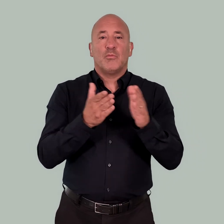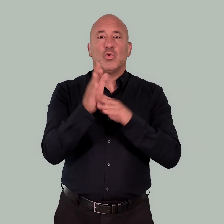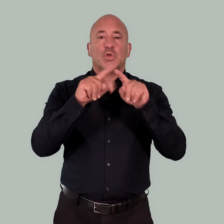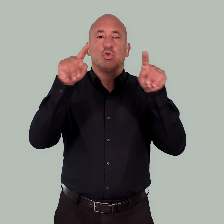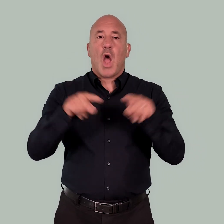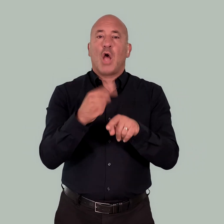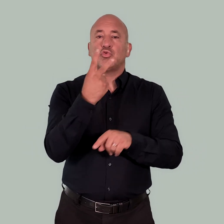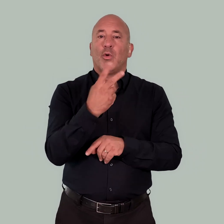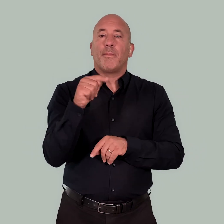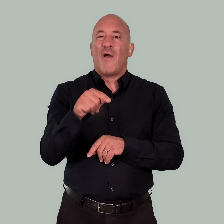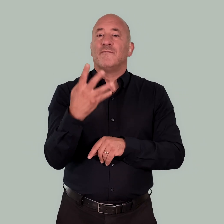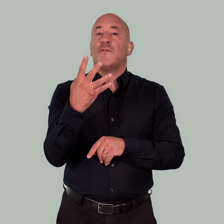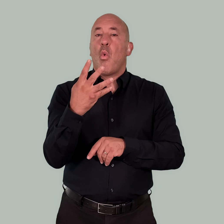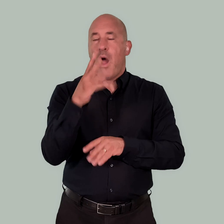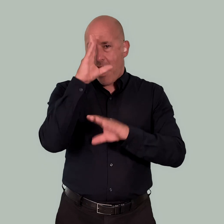This is shown in Chart 2.4: